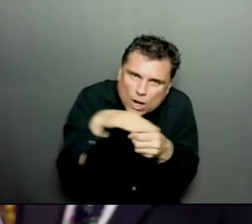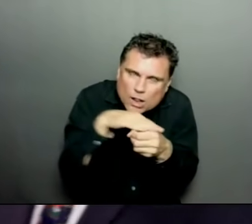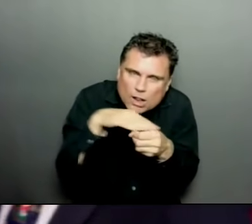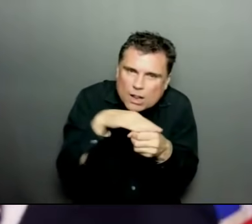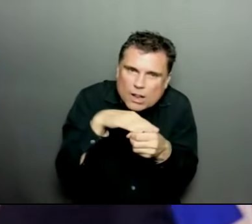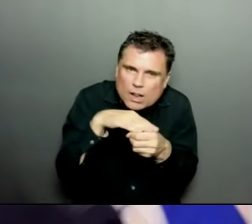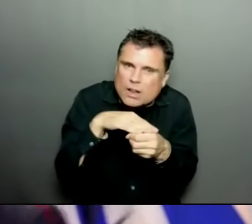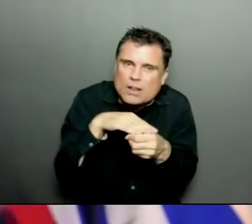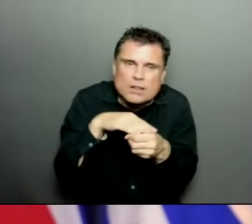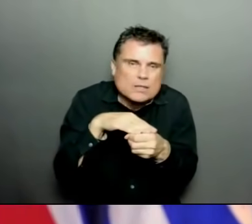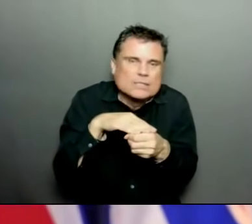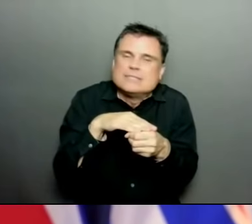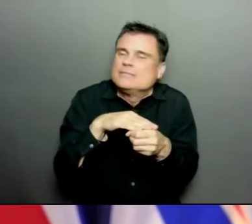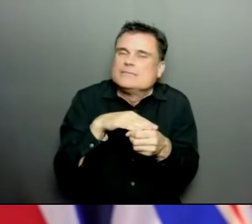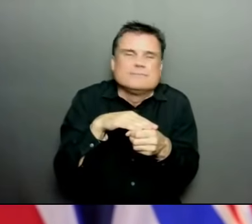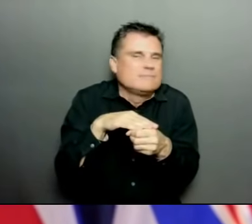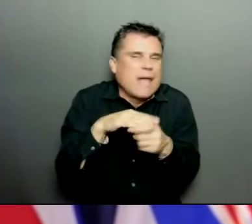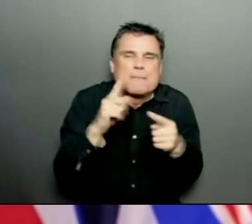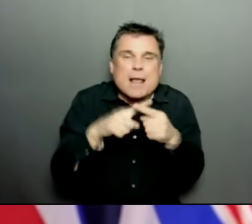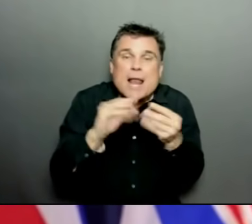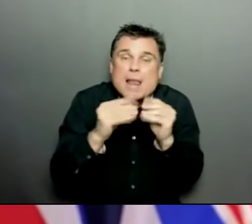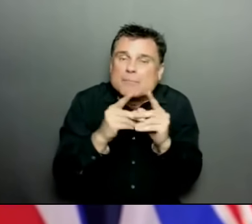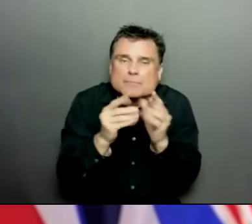(Speaks French)